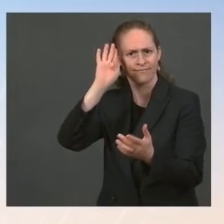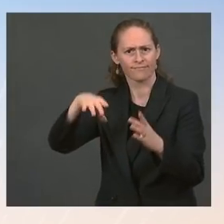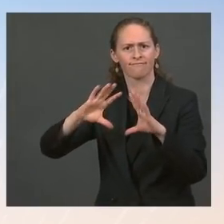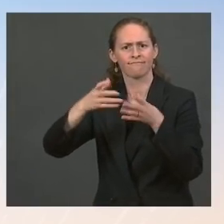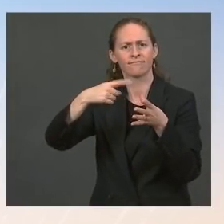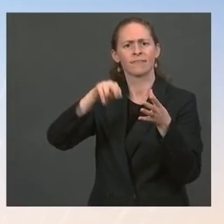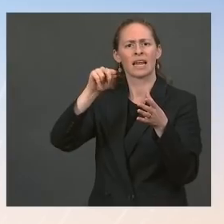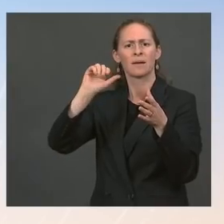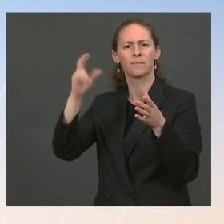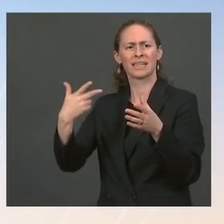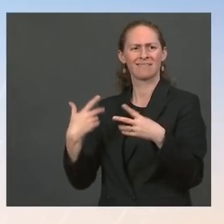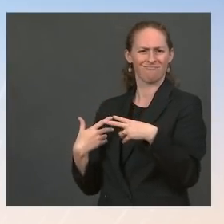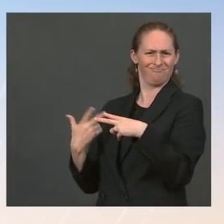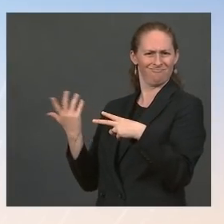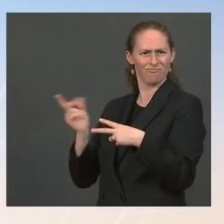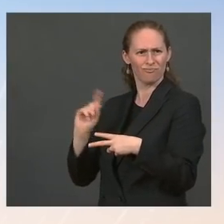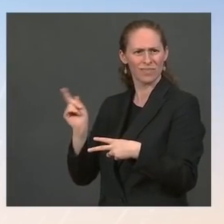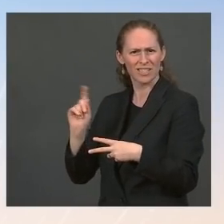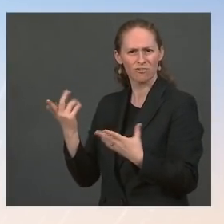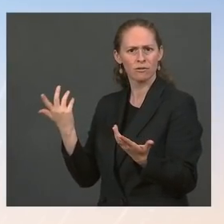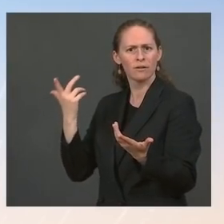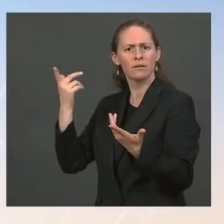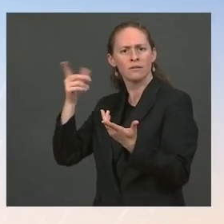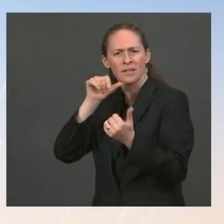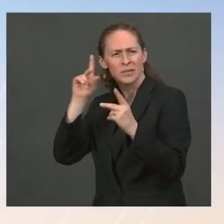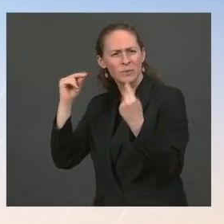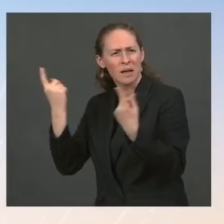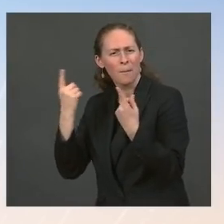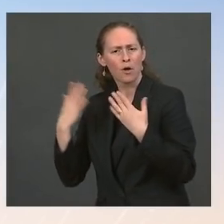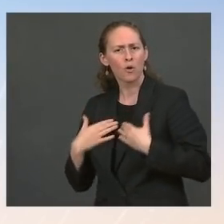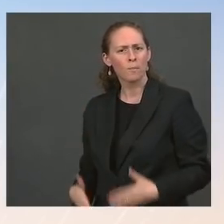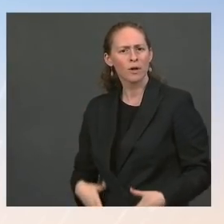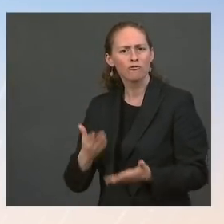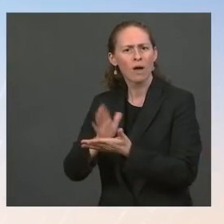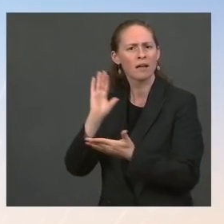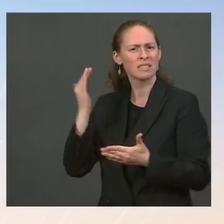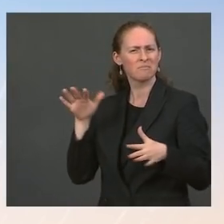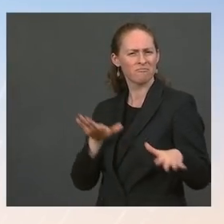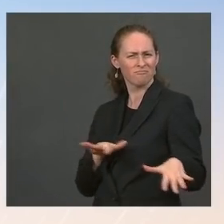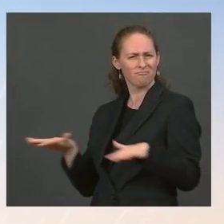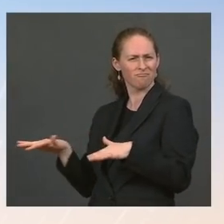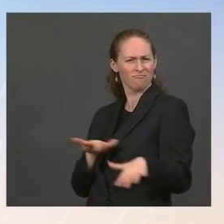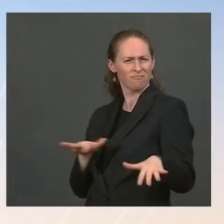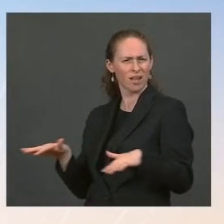Ms. Psaki: Well, I would say that the lack of urgency in Congress, in the Senate among Republicans